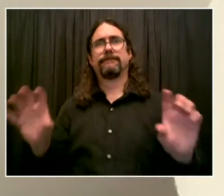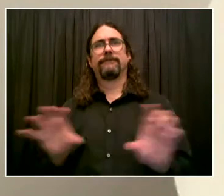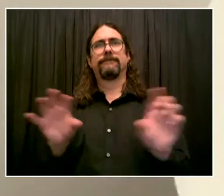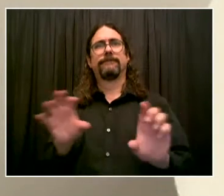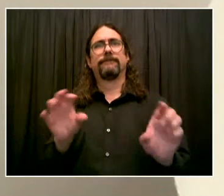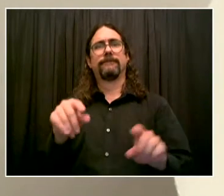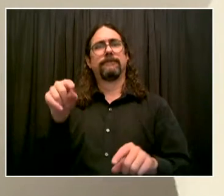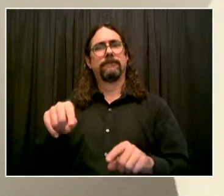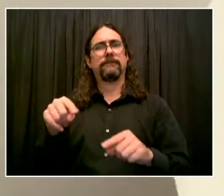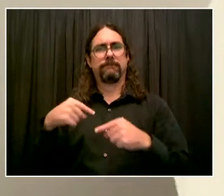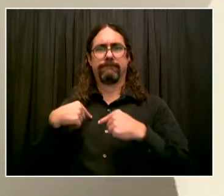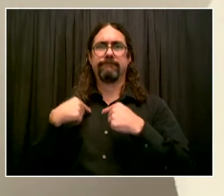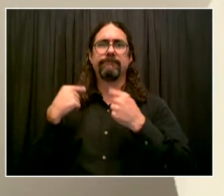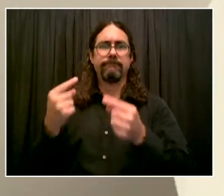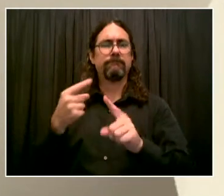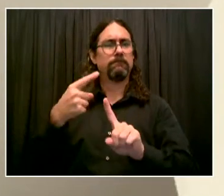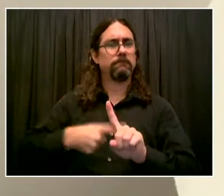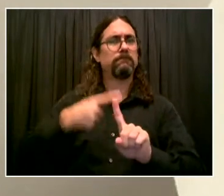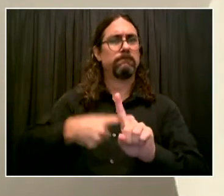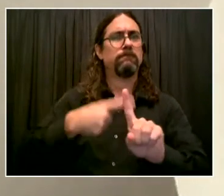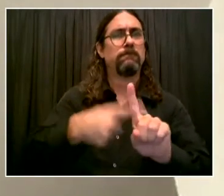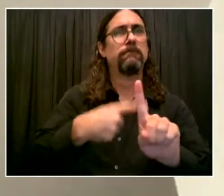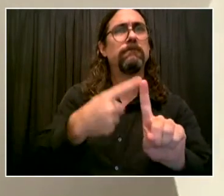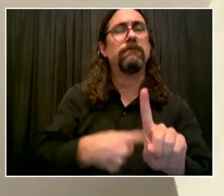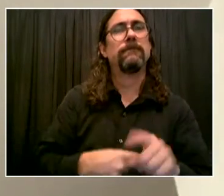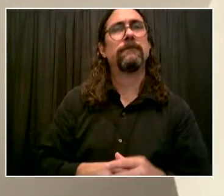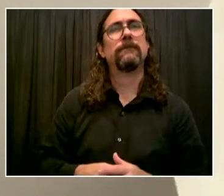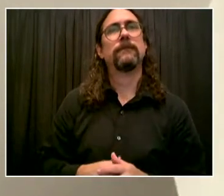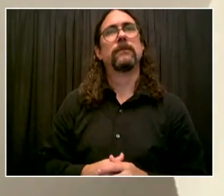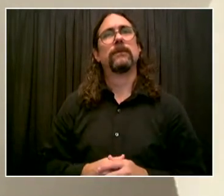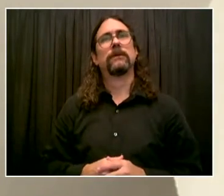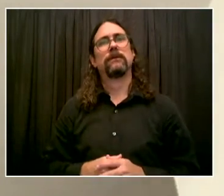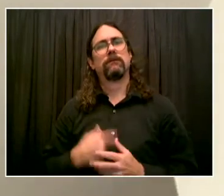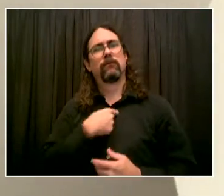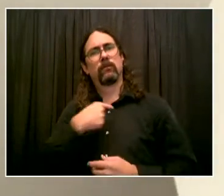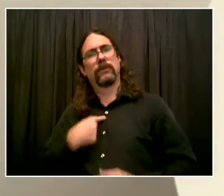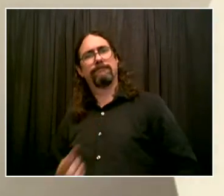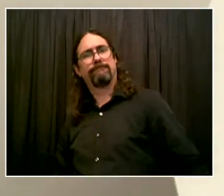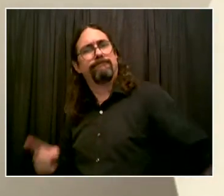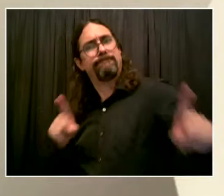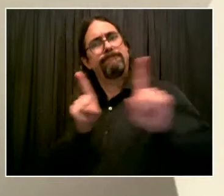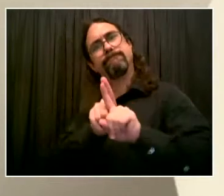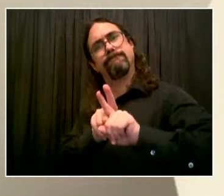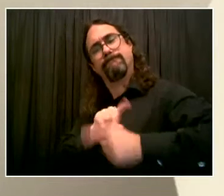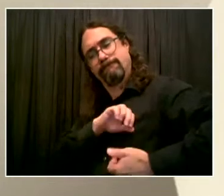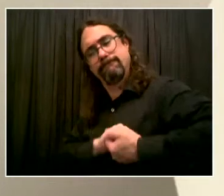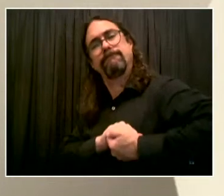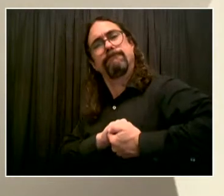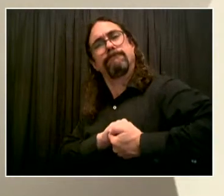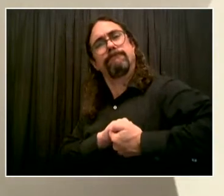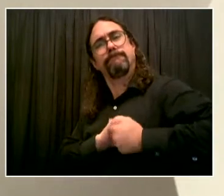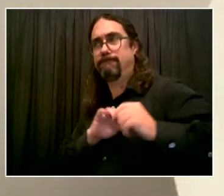OVER MANY ONMTHS ANWD E STAND WITH YOU IN THE EVENT THAT YOU